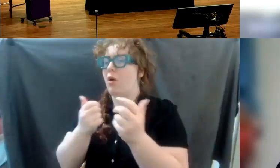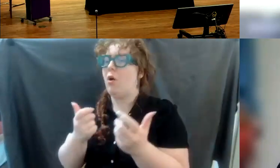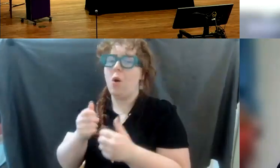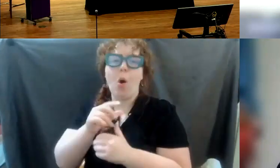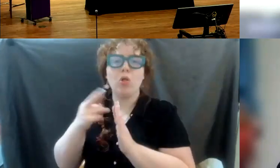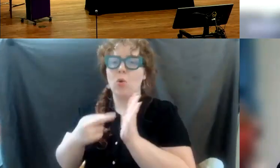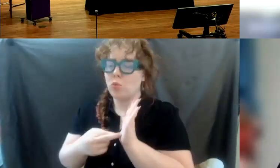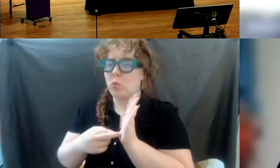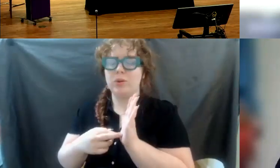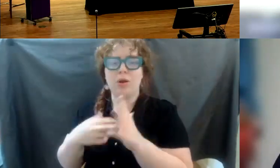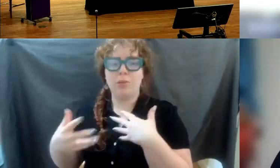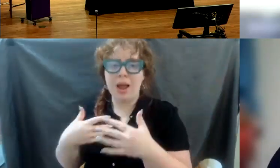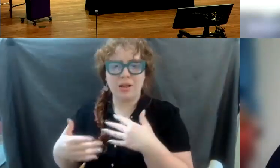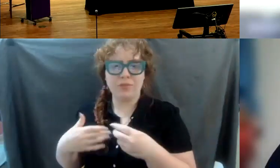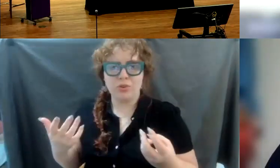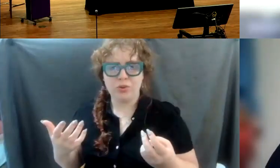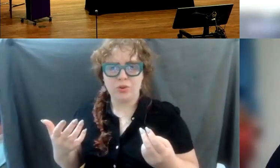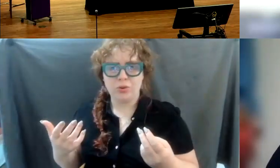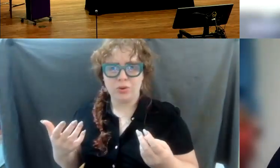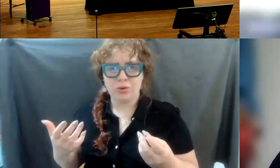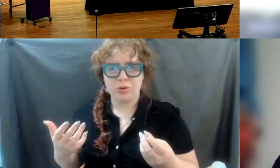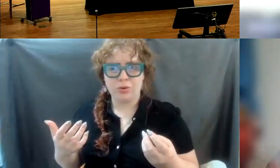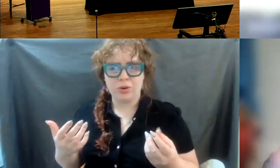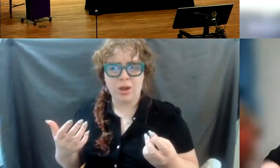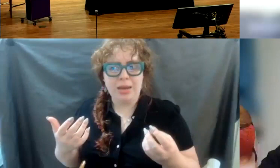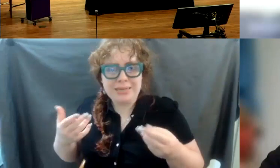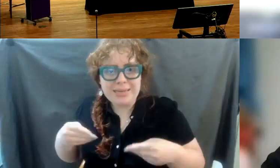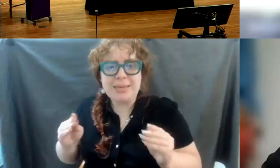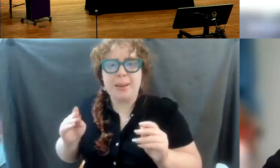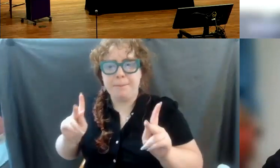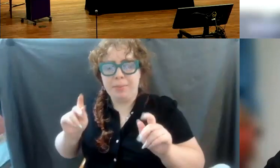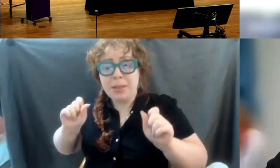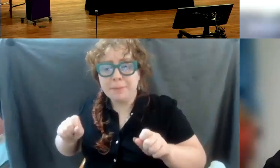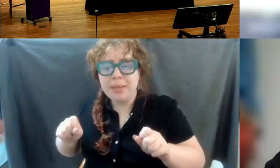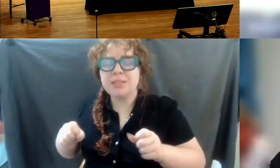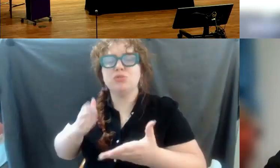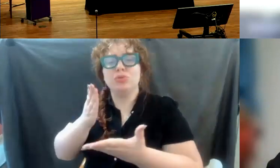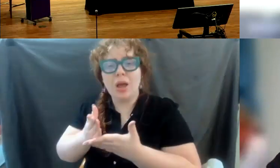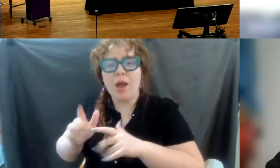and to be able to have the imagination to question it. We're so busy with the to do list with the rigamarole,